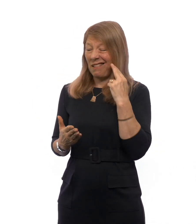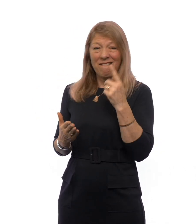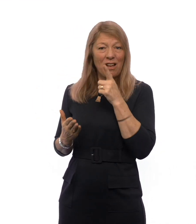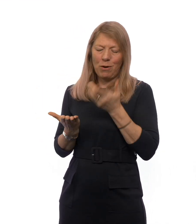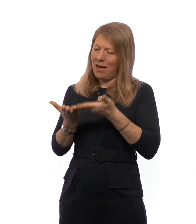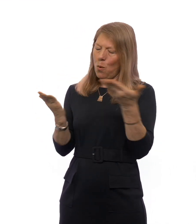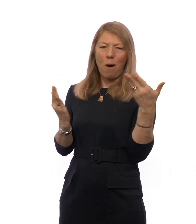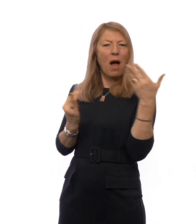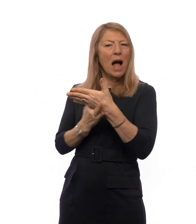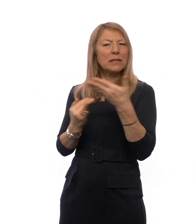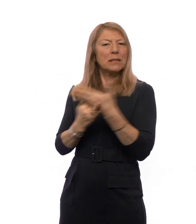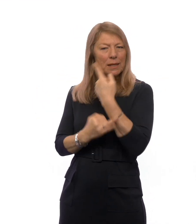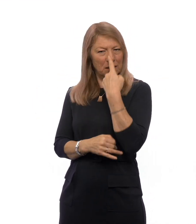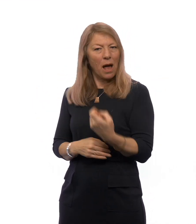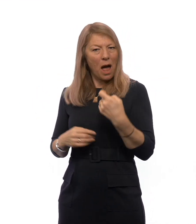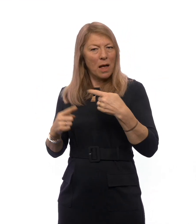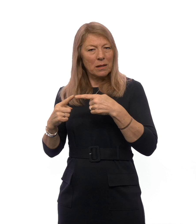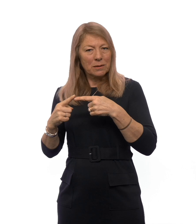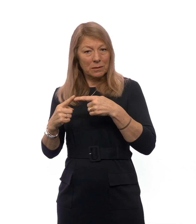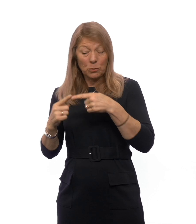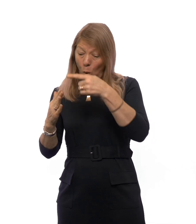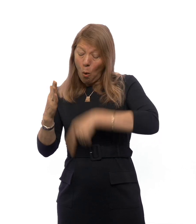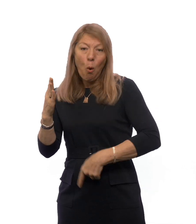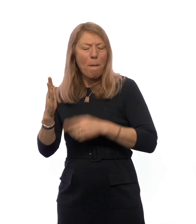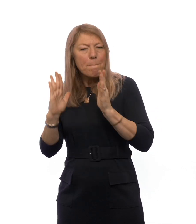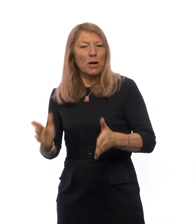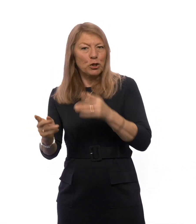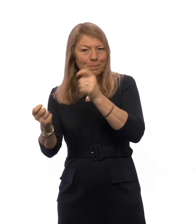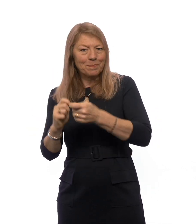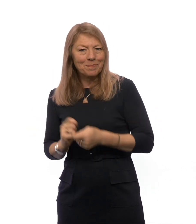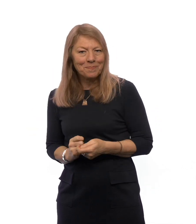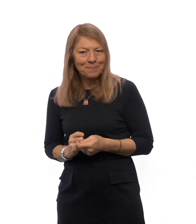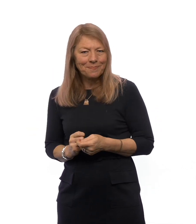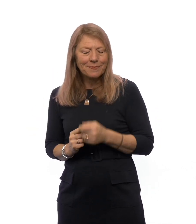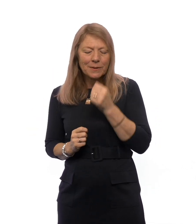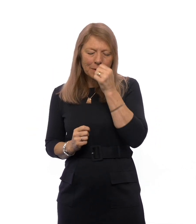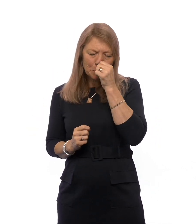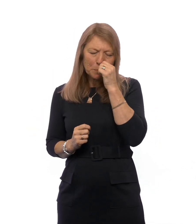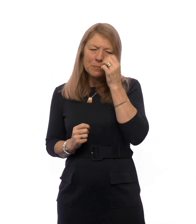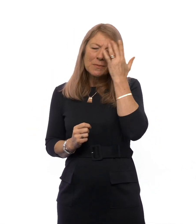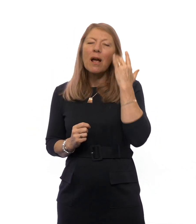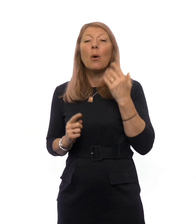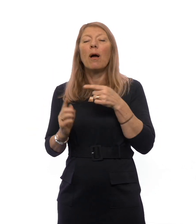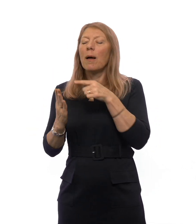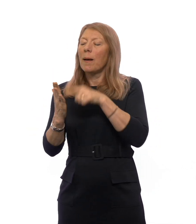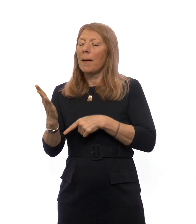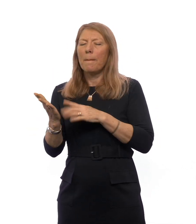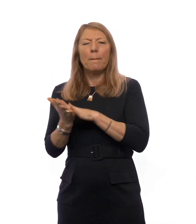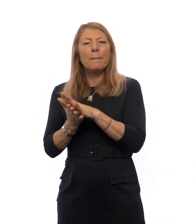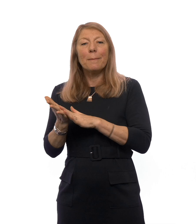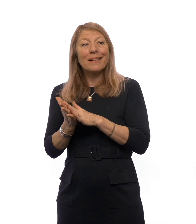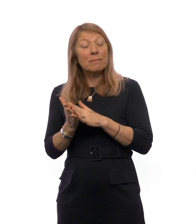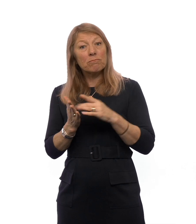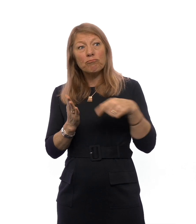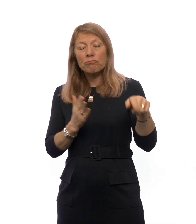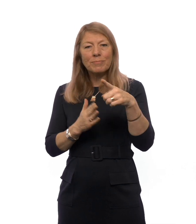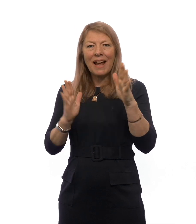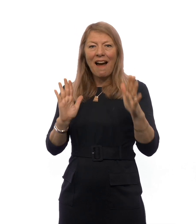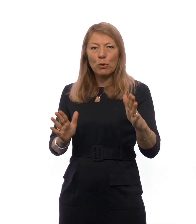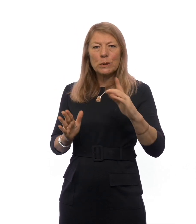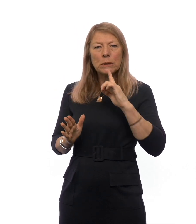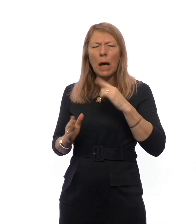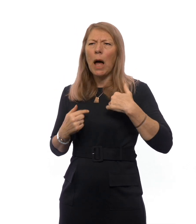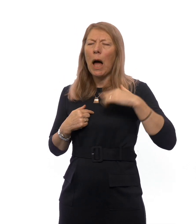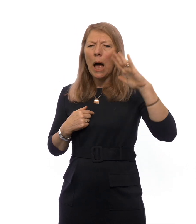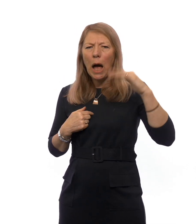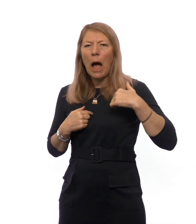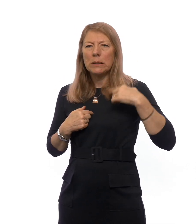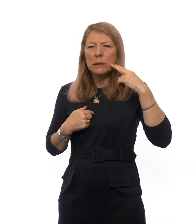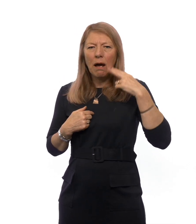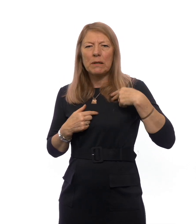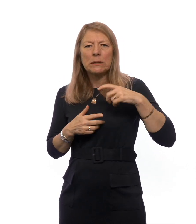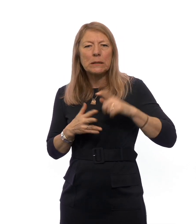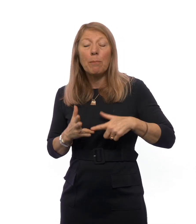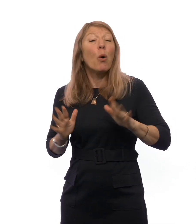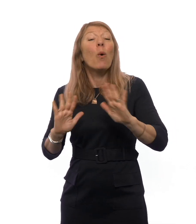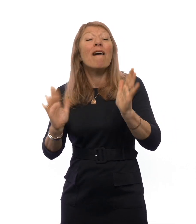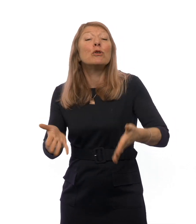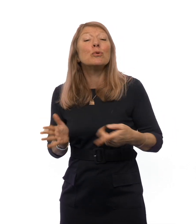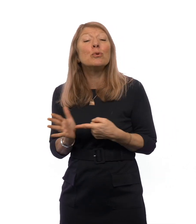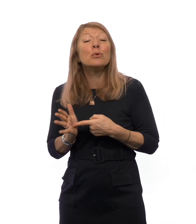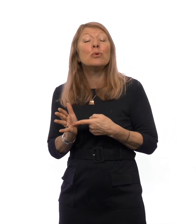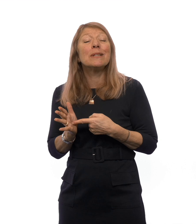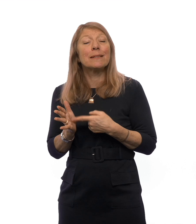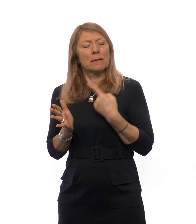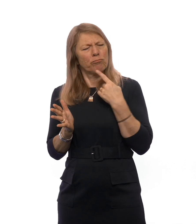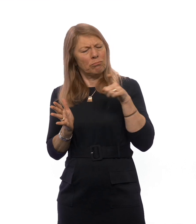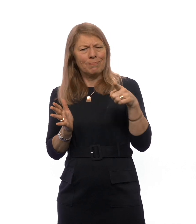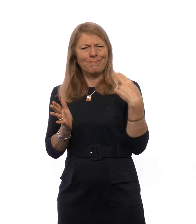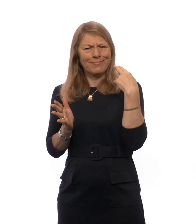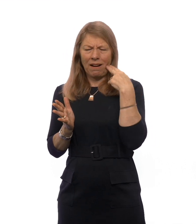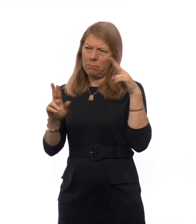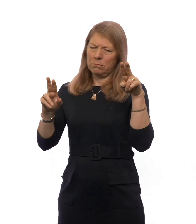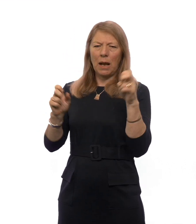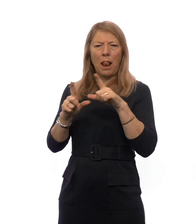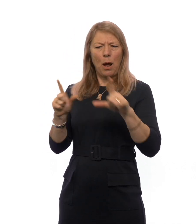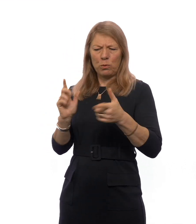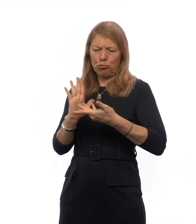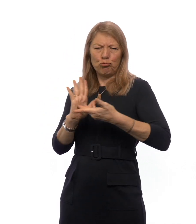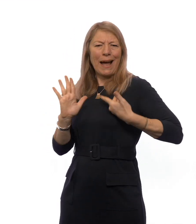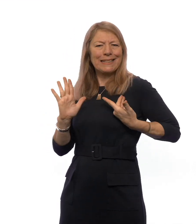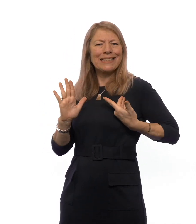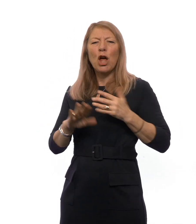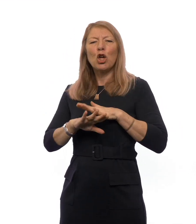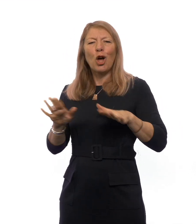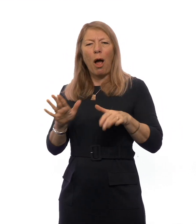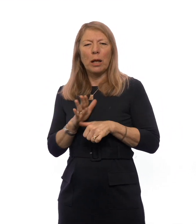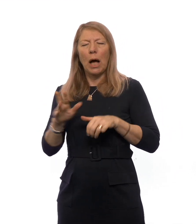reframing accessibility as a linguistic right rather than a disability accommodation.